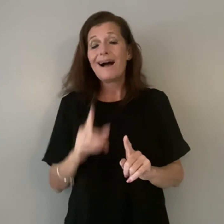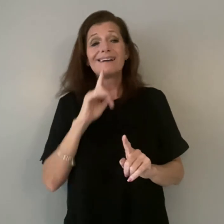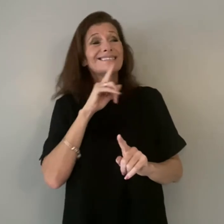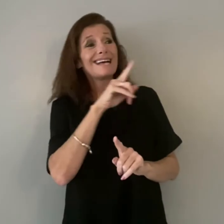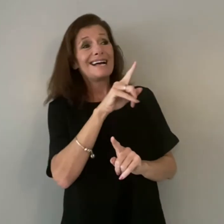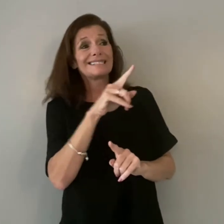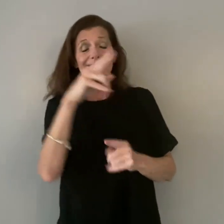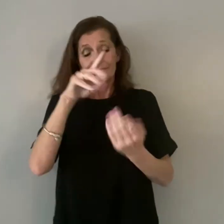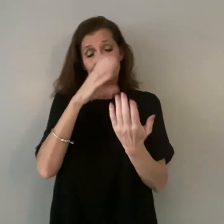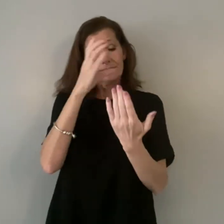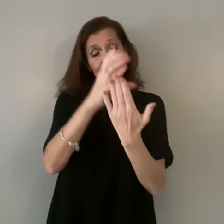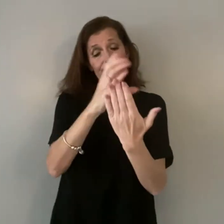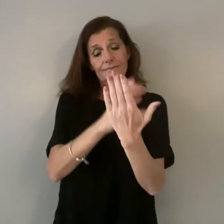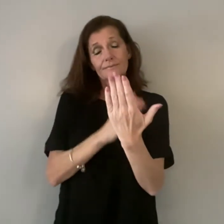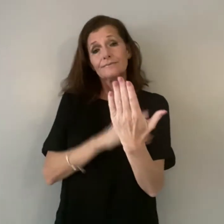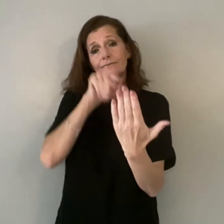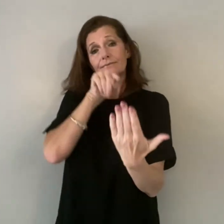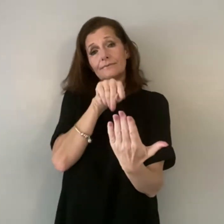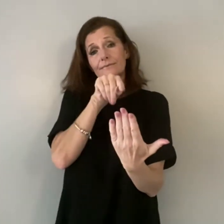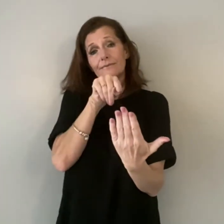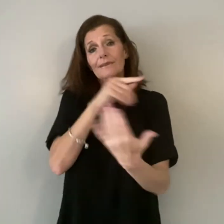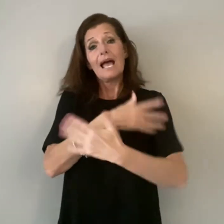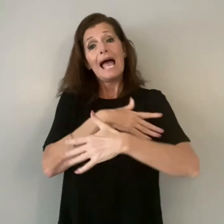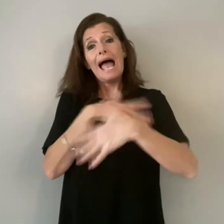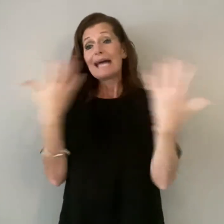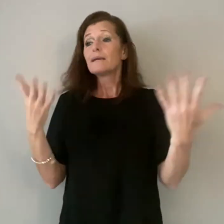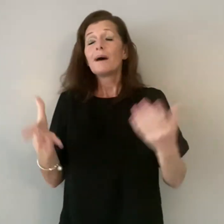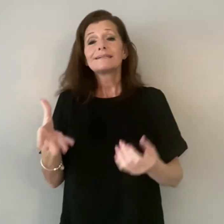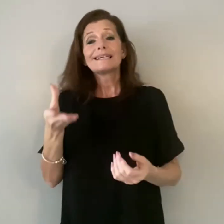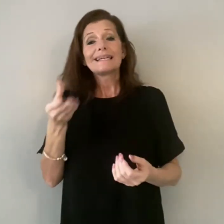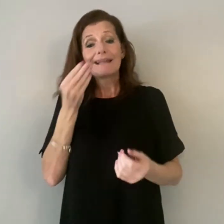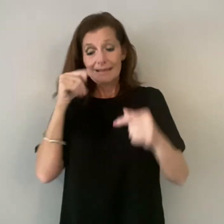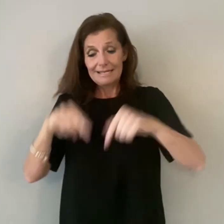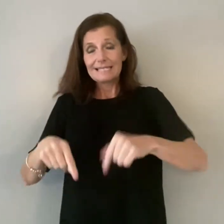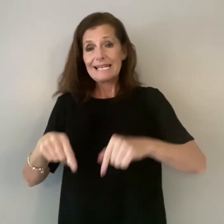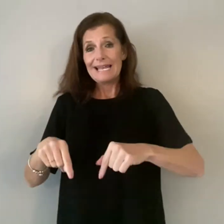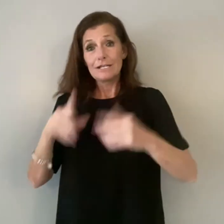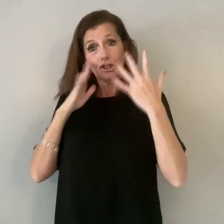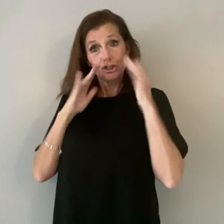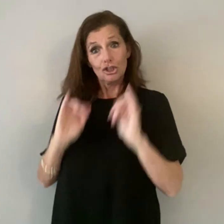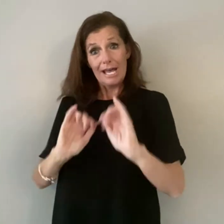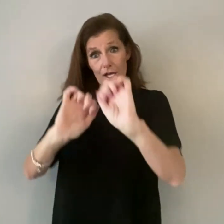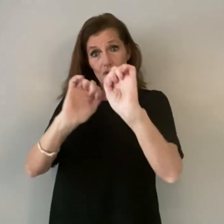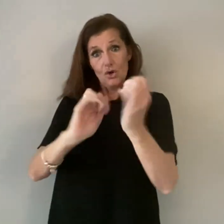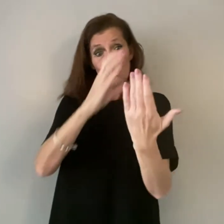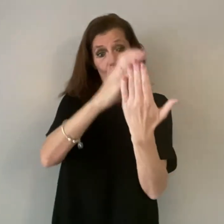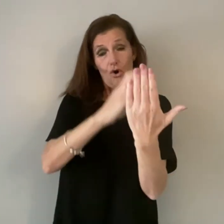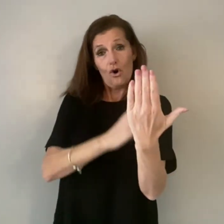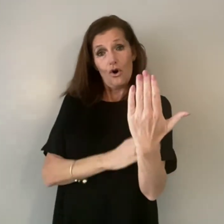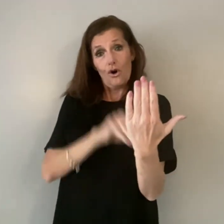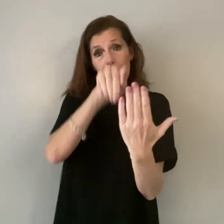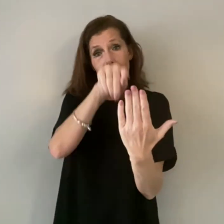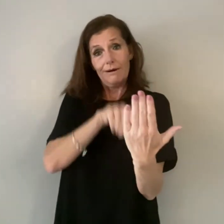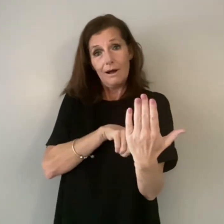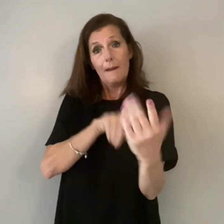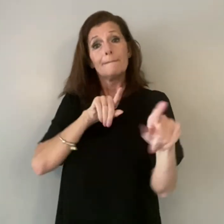And I think if you go back to your memorandum and articles as an organization anybody listening to this podcast, I would ask you to go and check what you're mem and arts say,